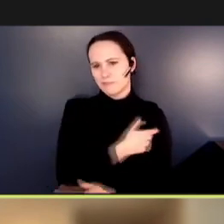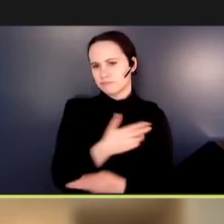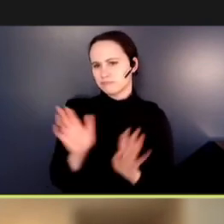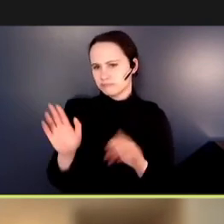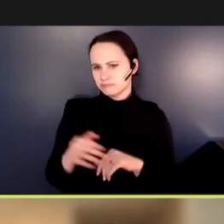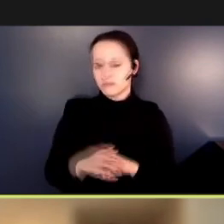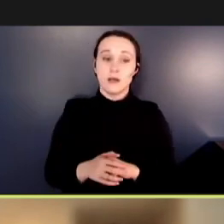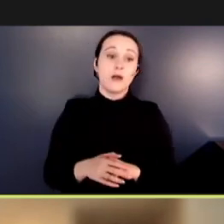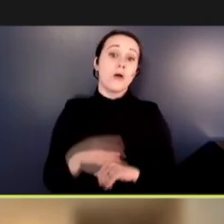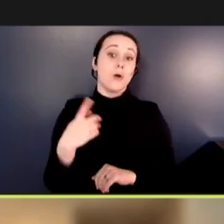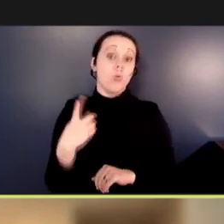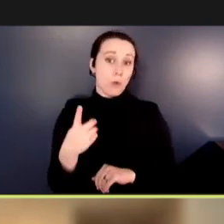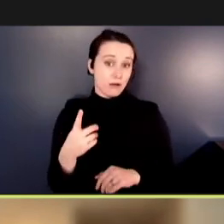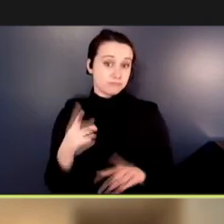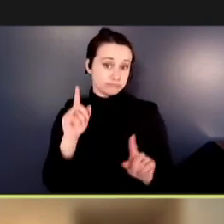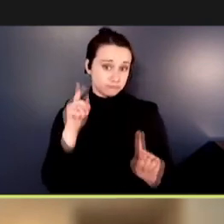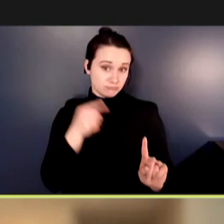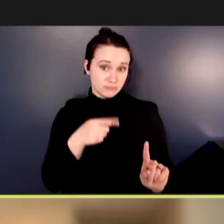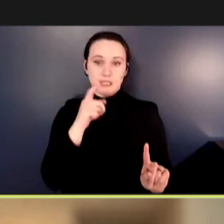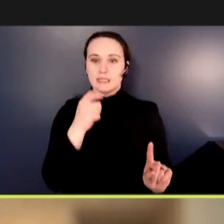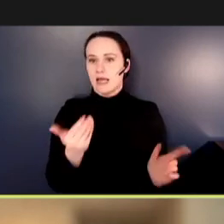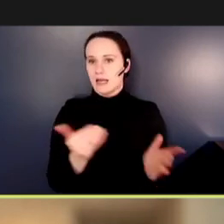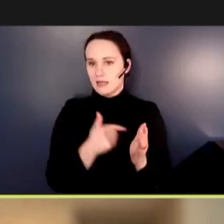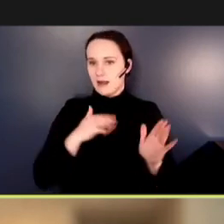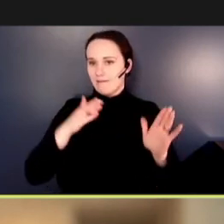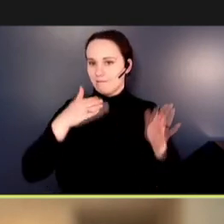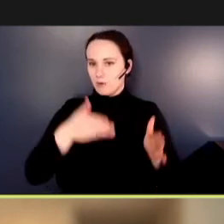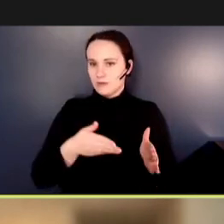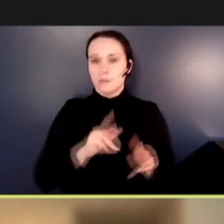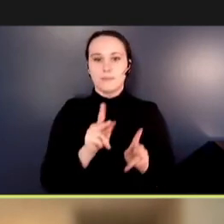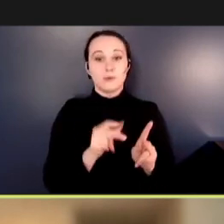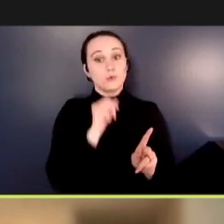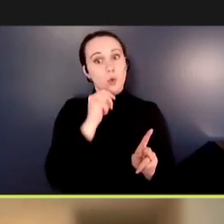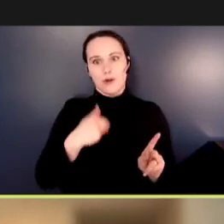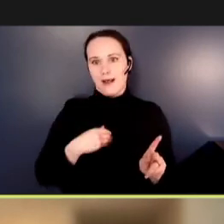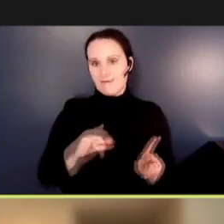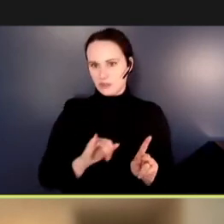note since I am focusing specifically on uninsured adults with this presentation,